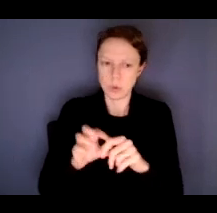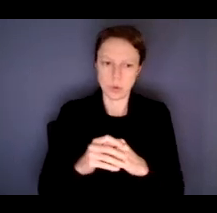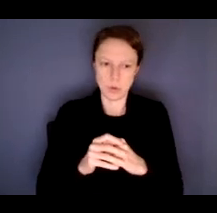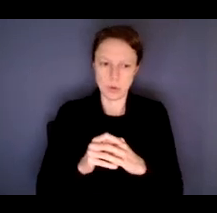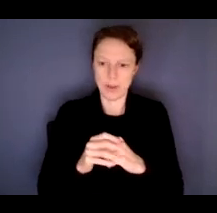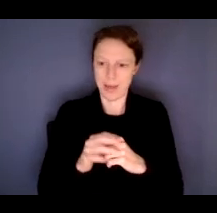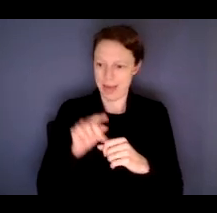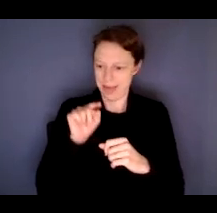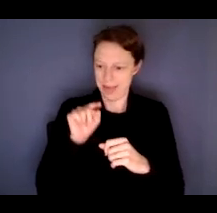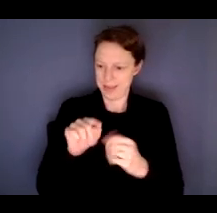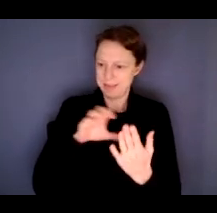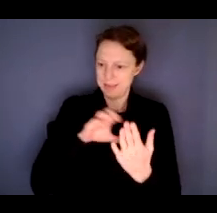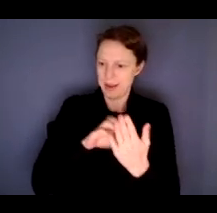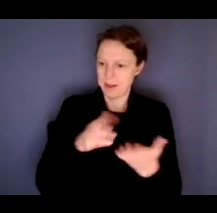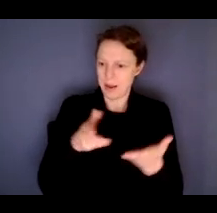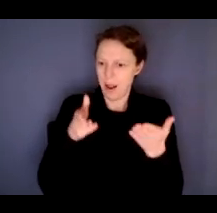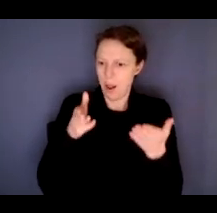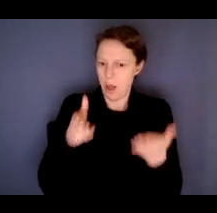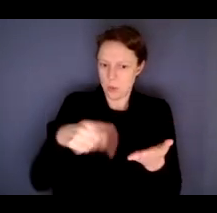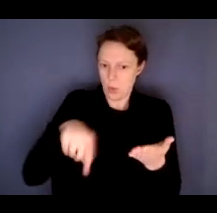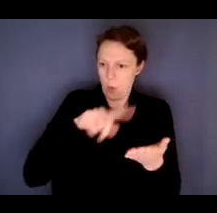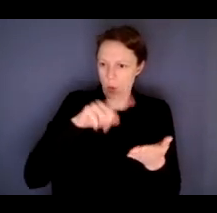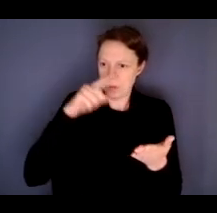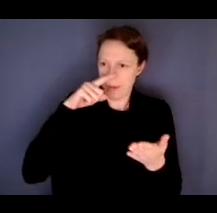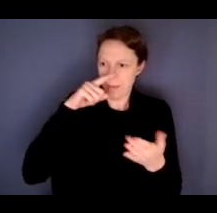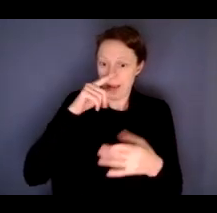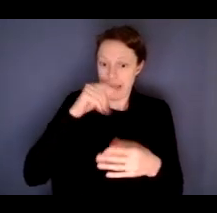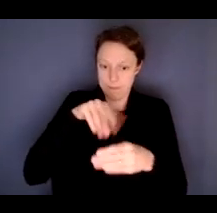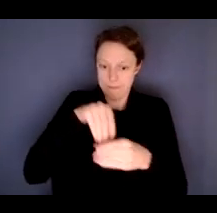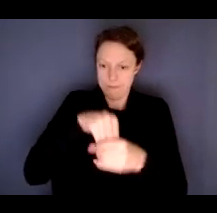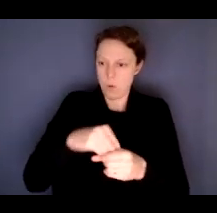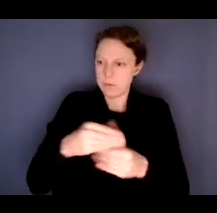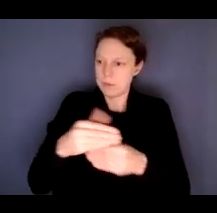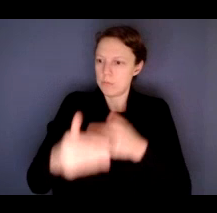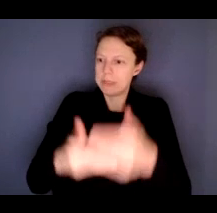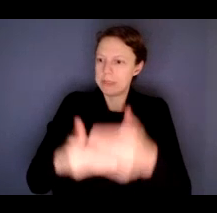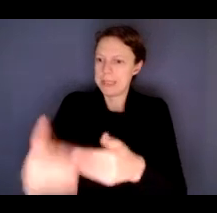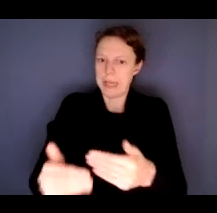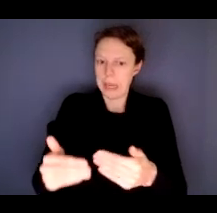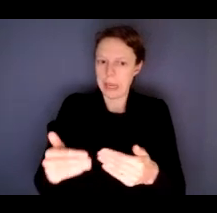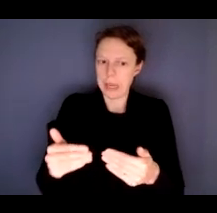to become involved in proceedings, provided they are able to offer information to the court that is